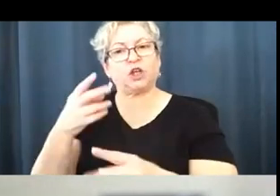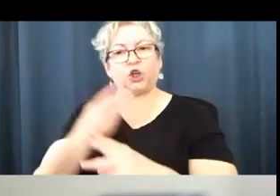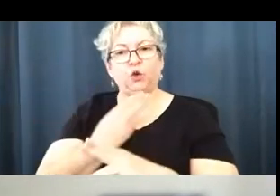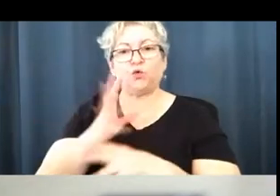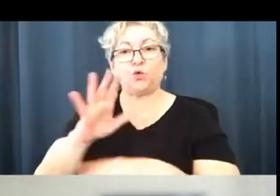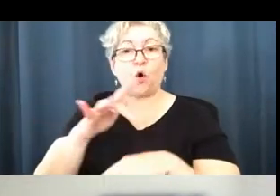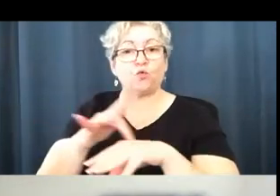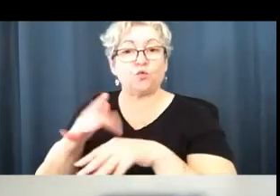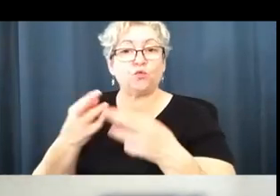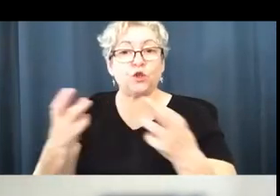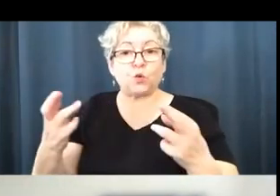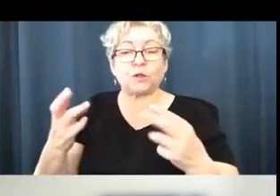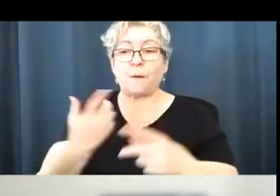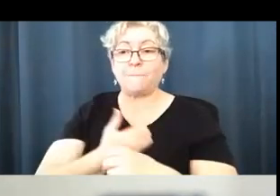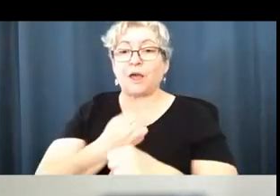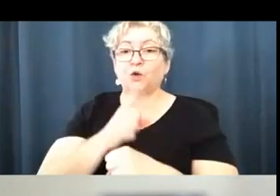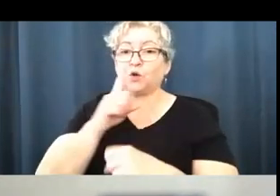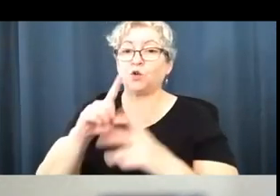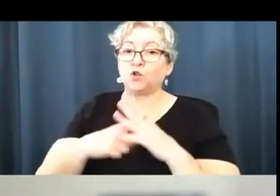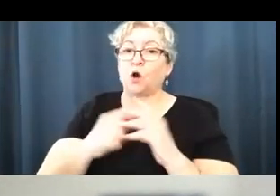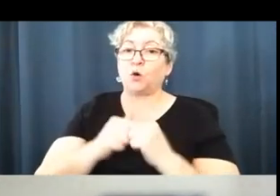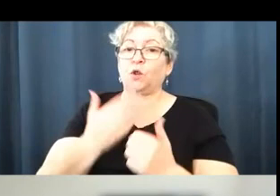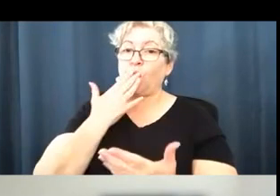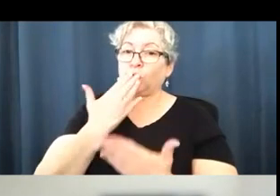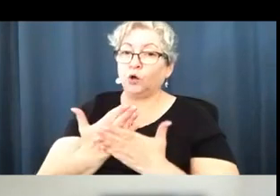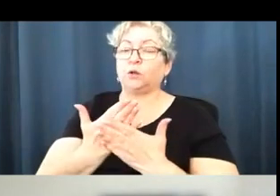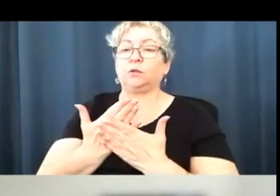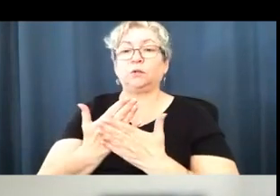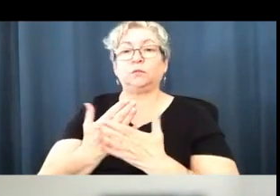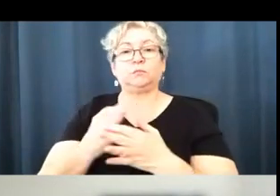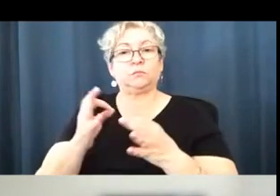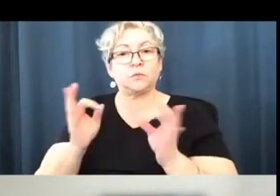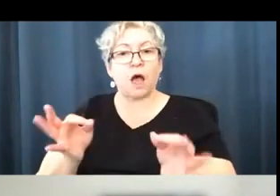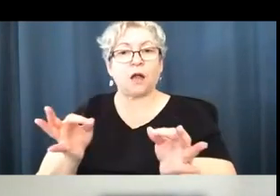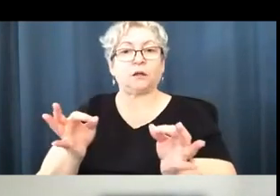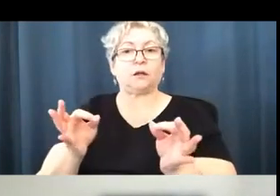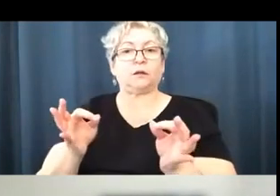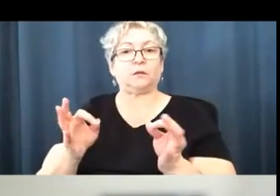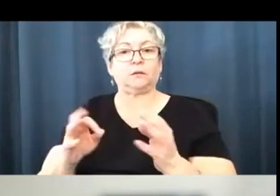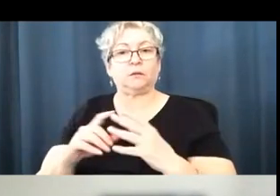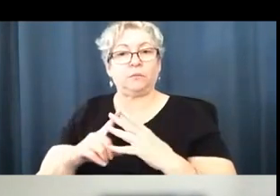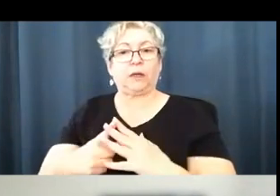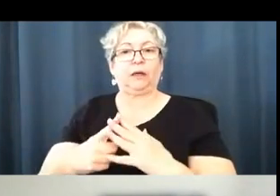to ensure that you're starting with a really solid initial theme, based theme.